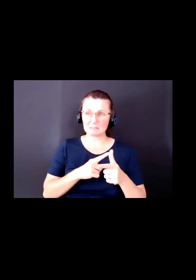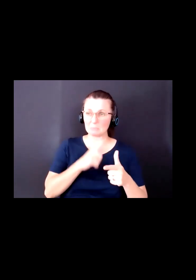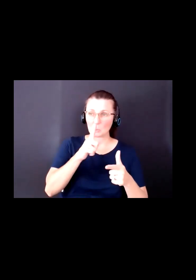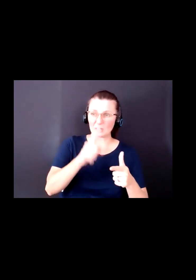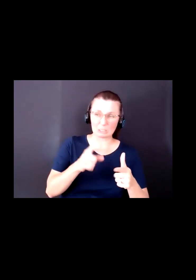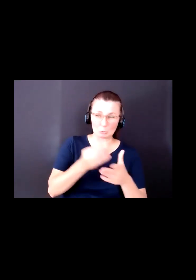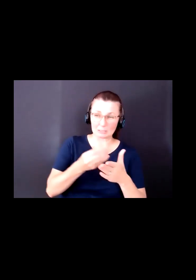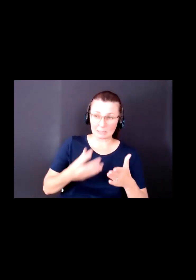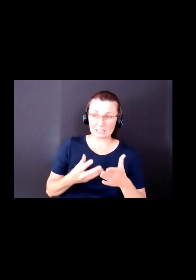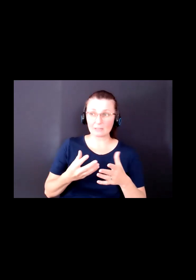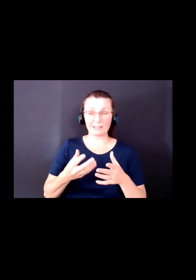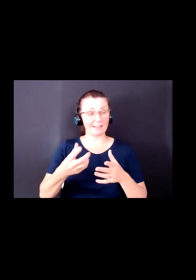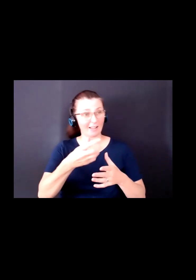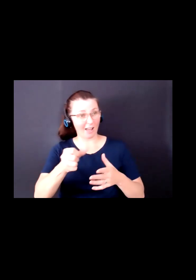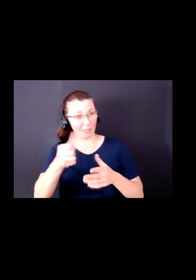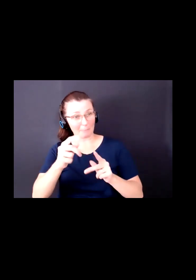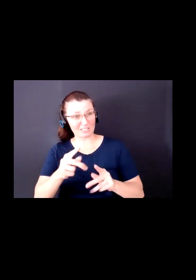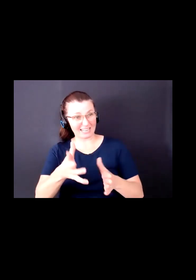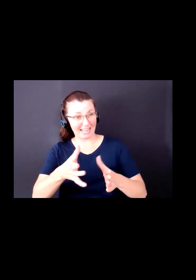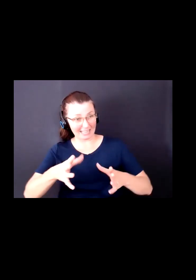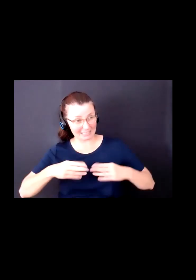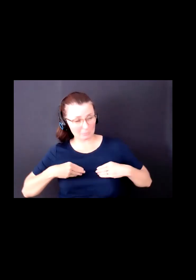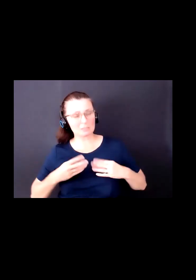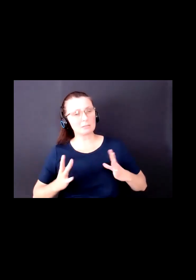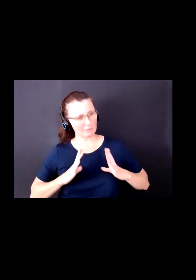If the choice that the person wants would result in an undue